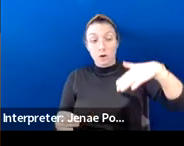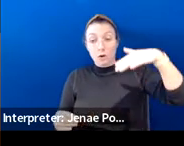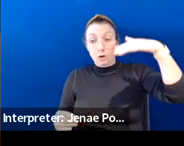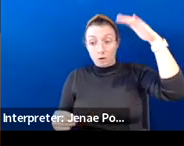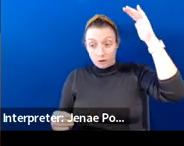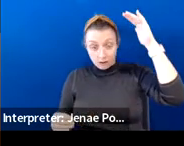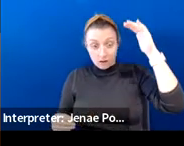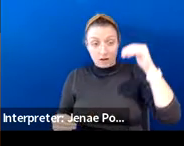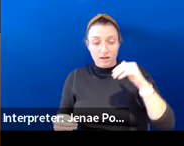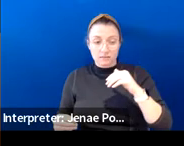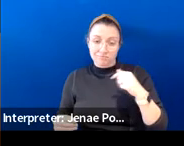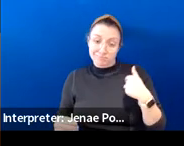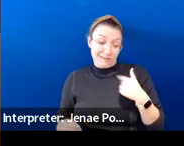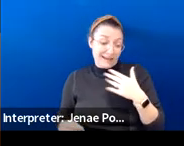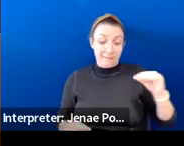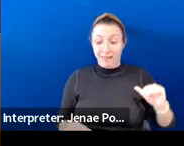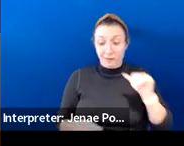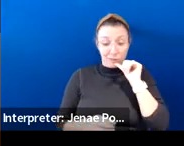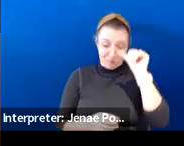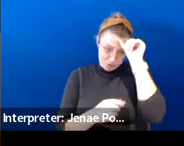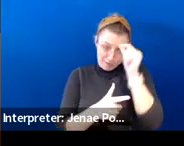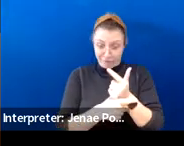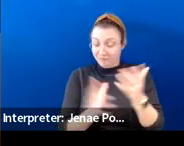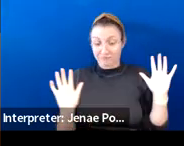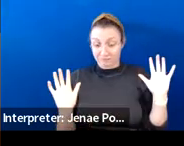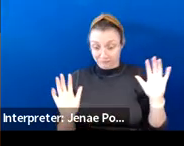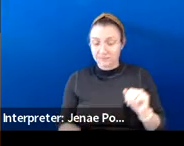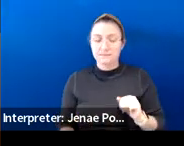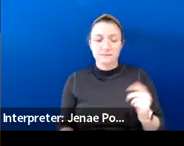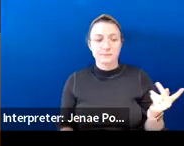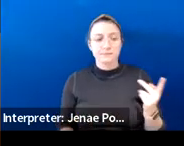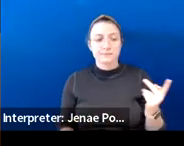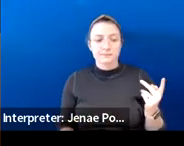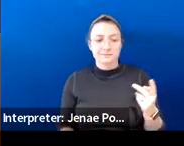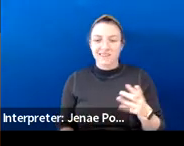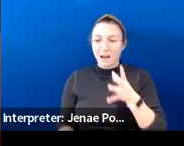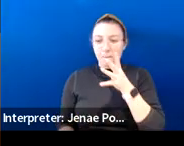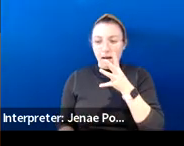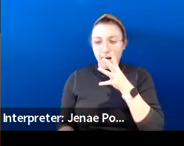it was just really me and my little brother It was really my mom really raised us, raising